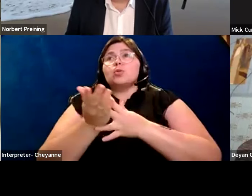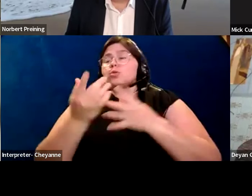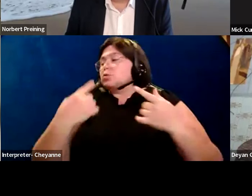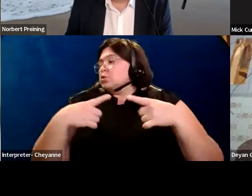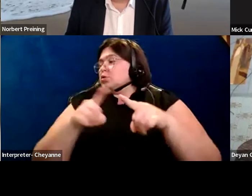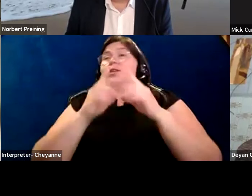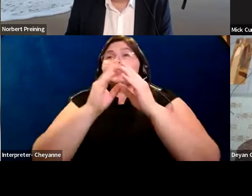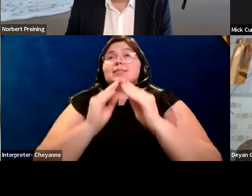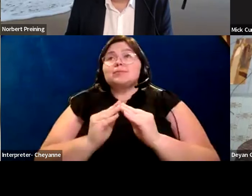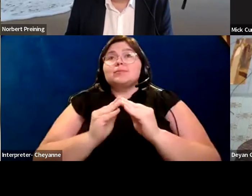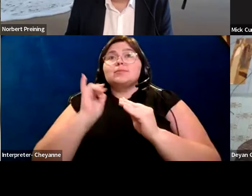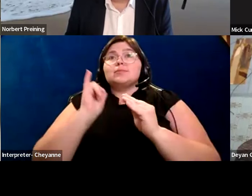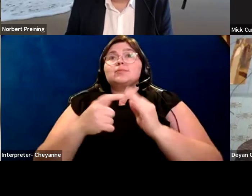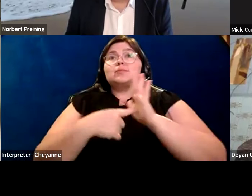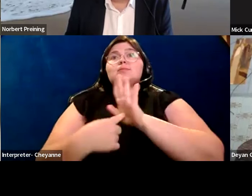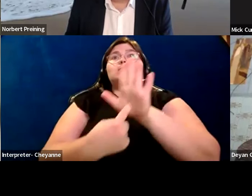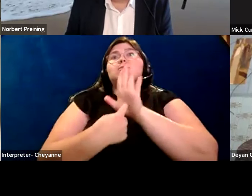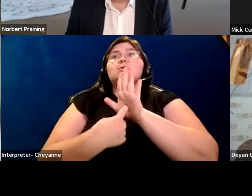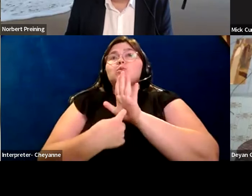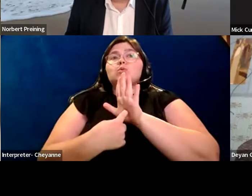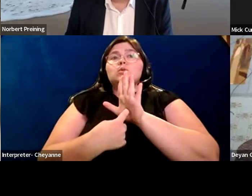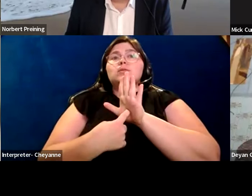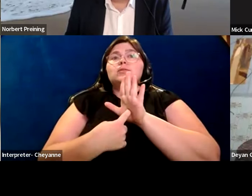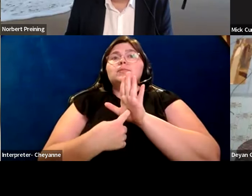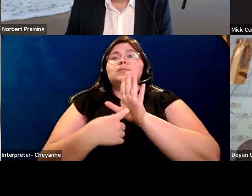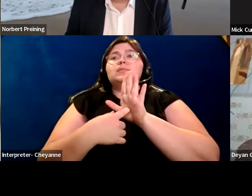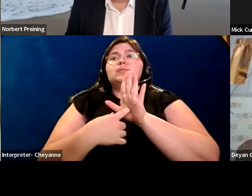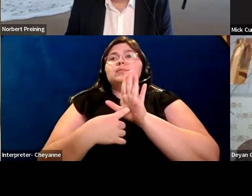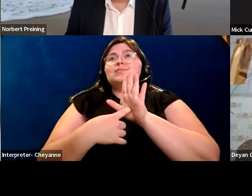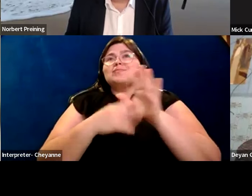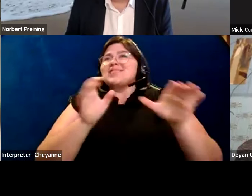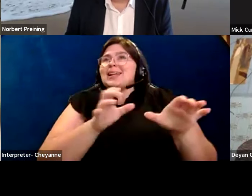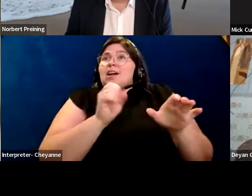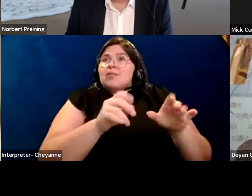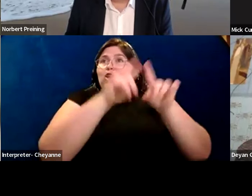And that just demonstrates the interactivity of a screen reader with a math formula.